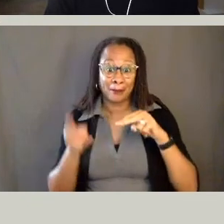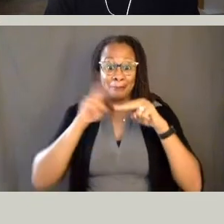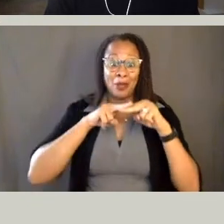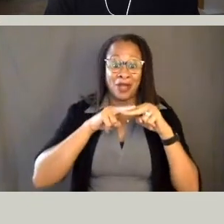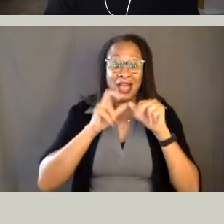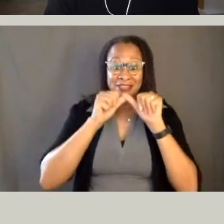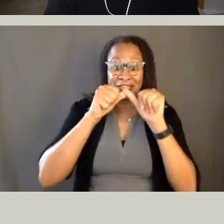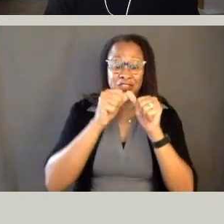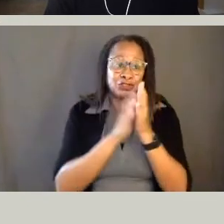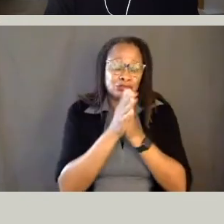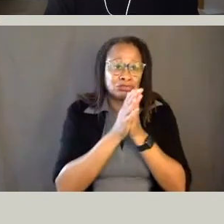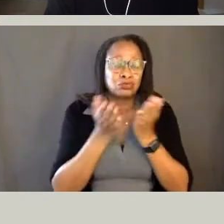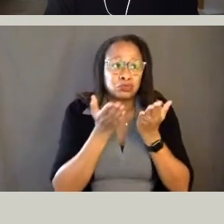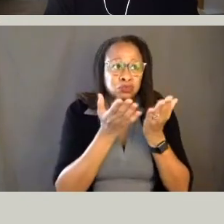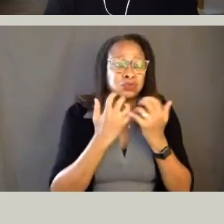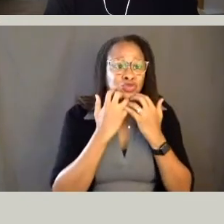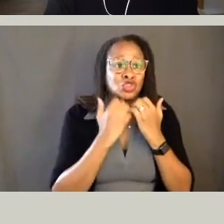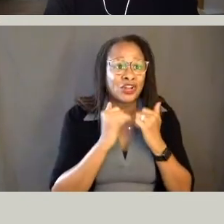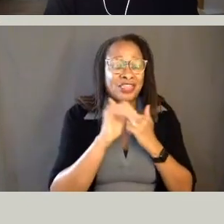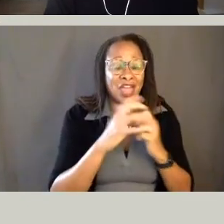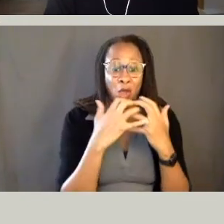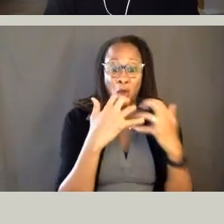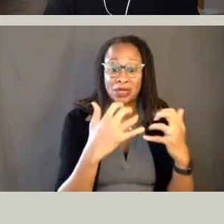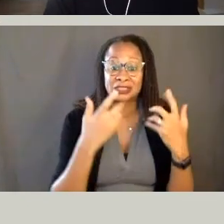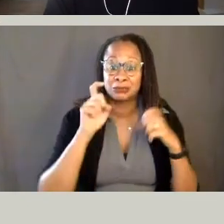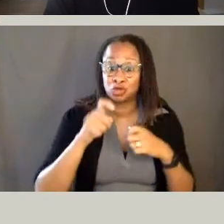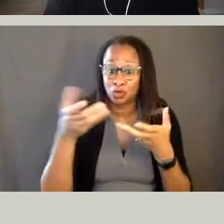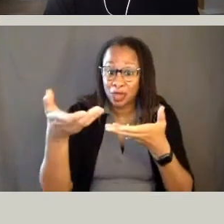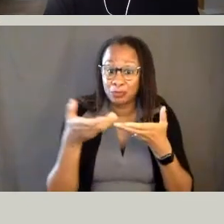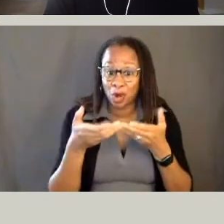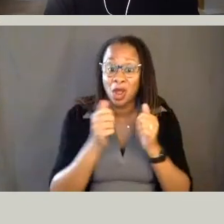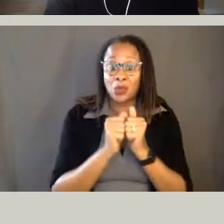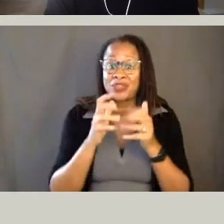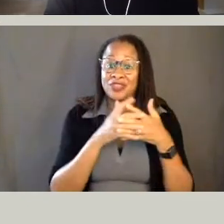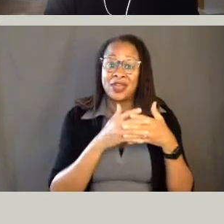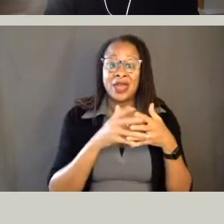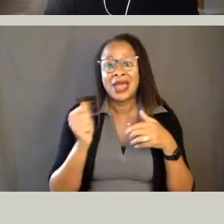and value that audience that I'm sure they brought in with the Asian American series?